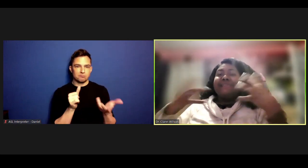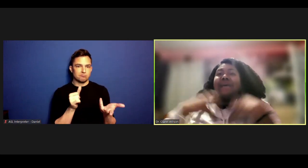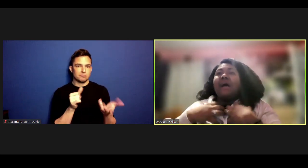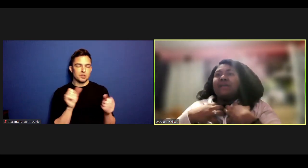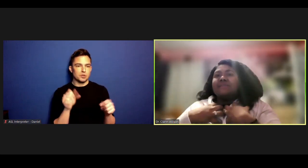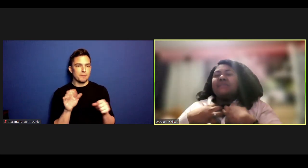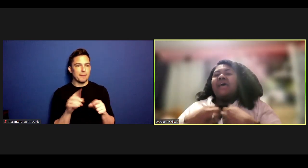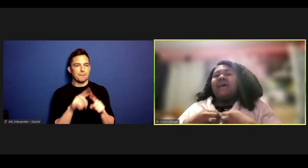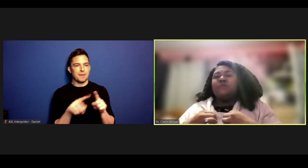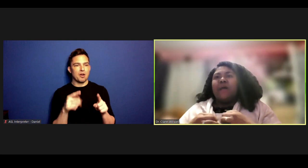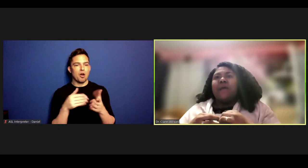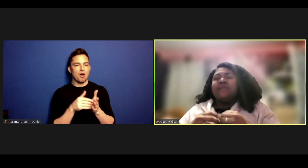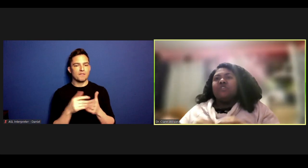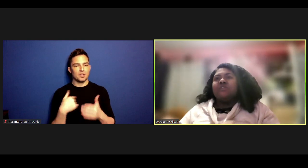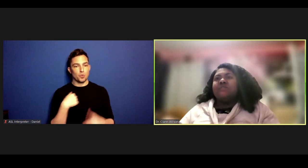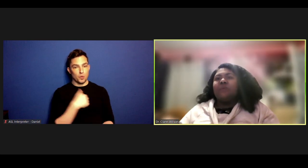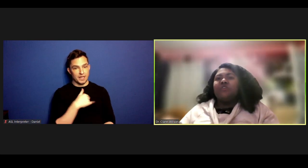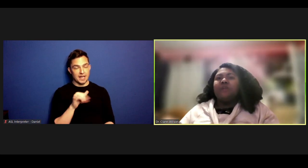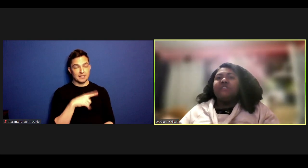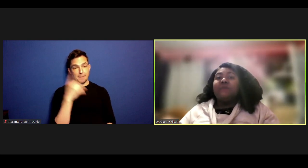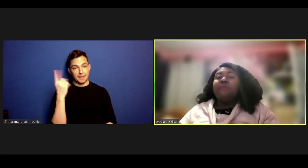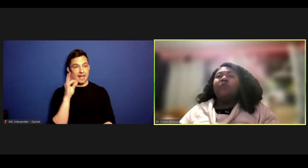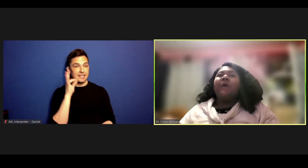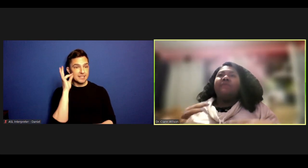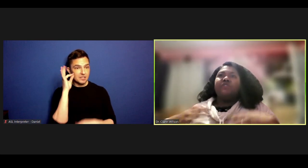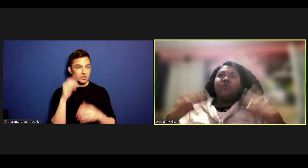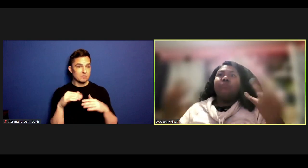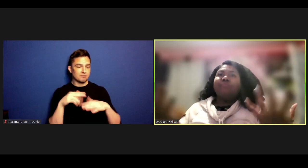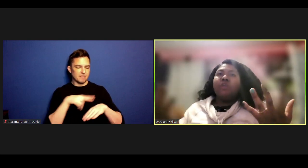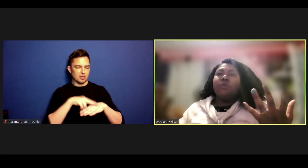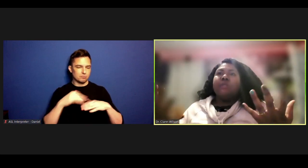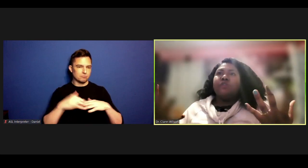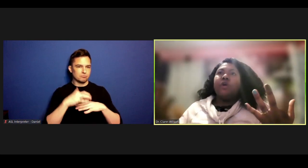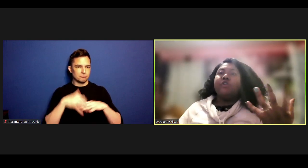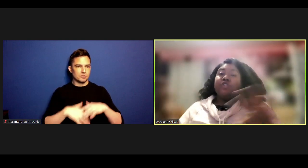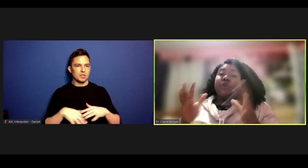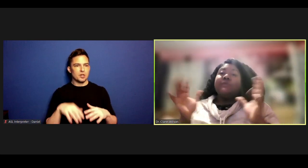it is us as black, indigenous and racialized people who have to lead the charge in terms